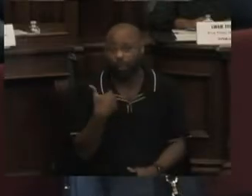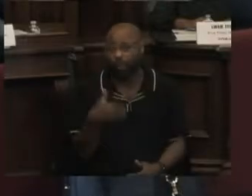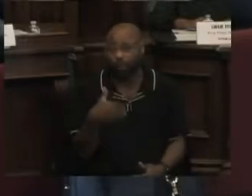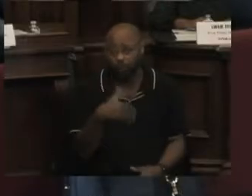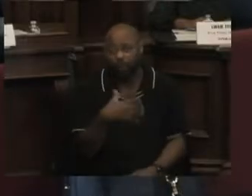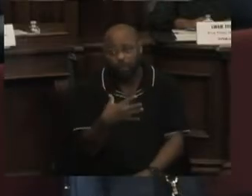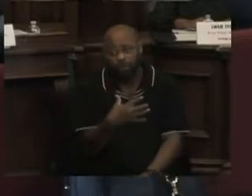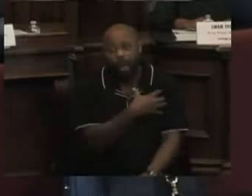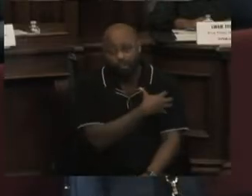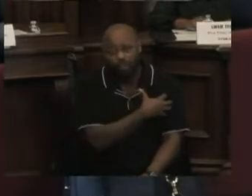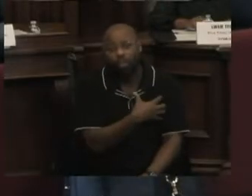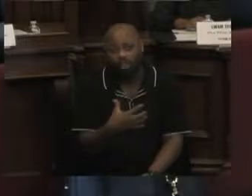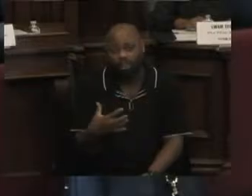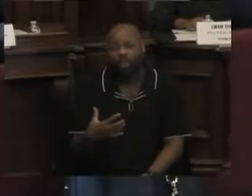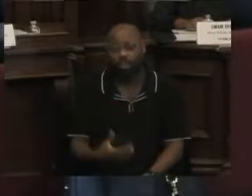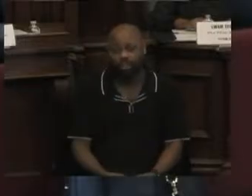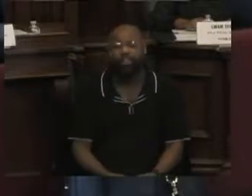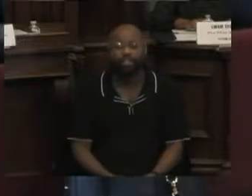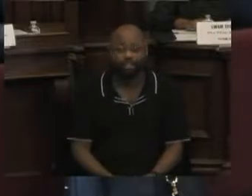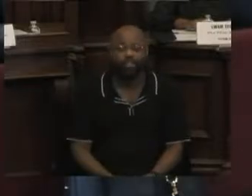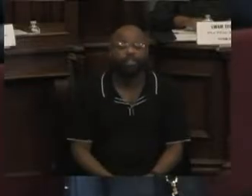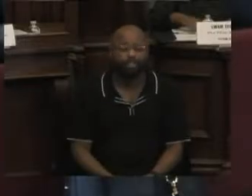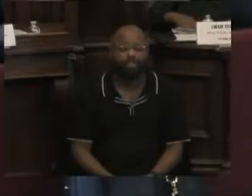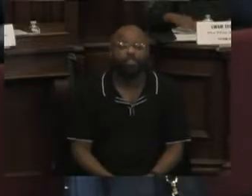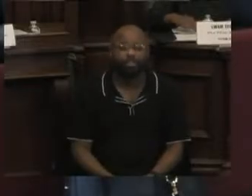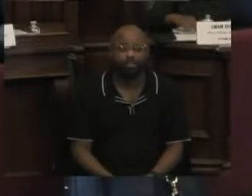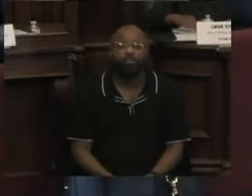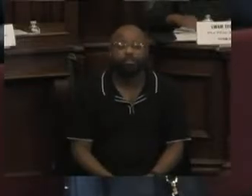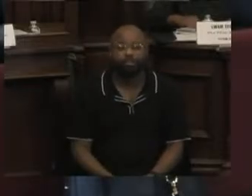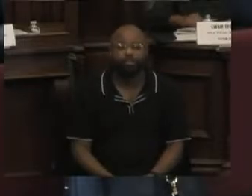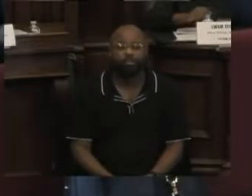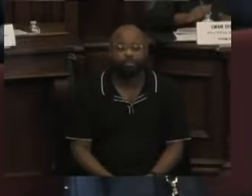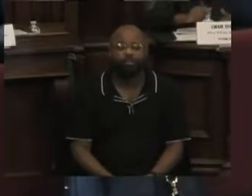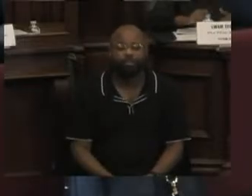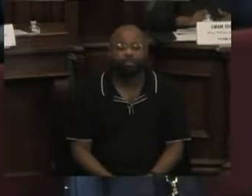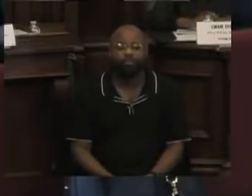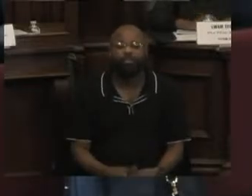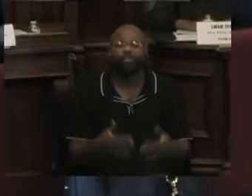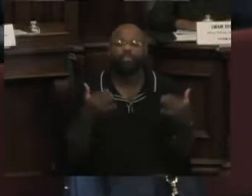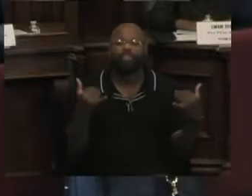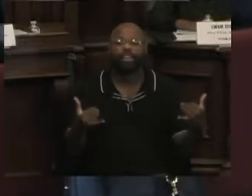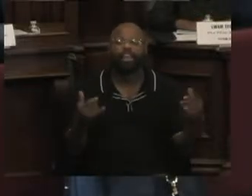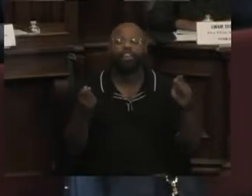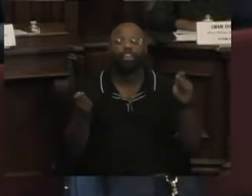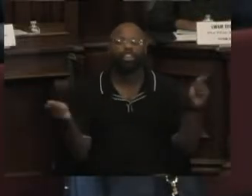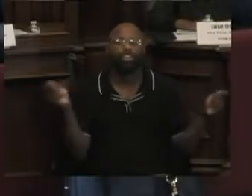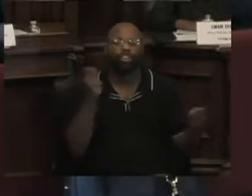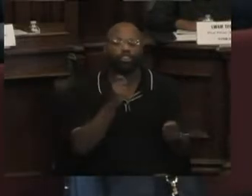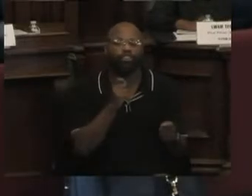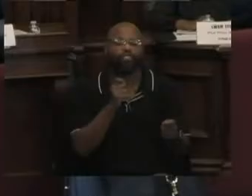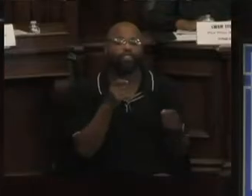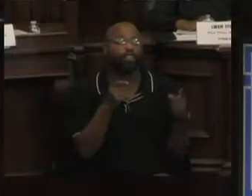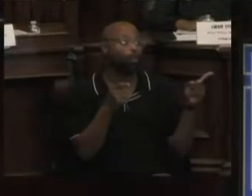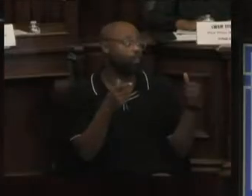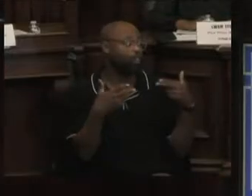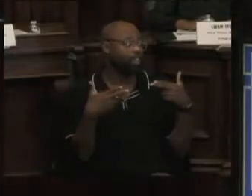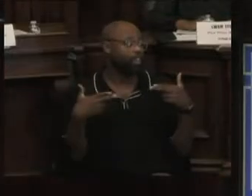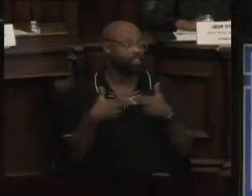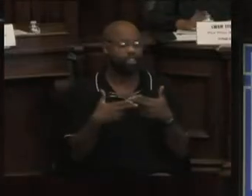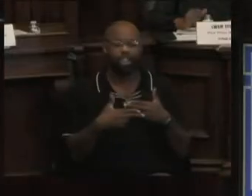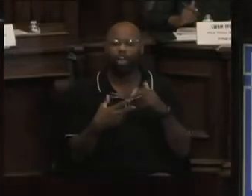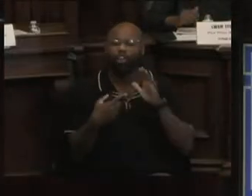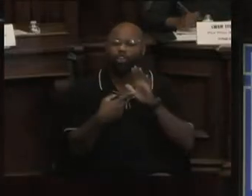engaged with 4508 community